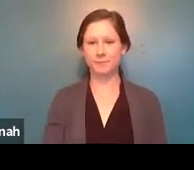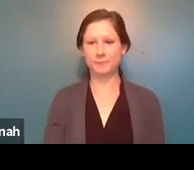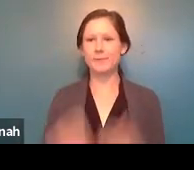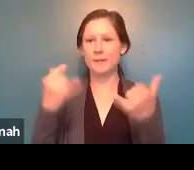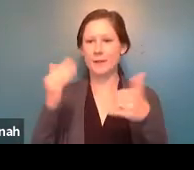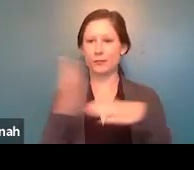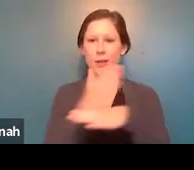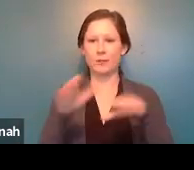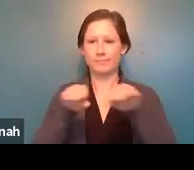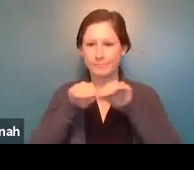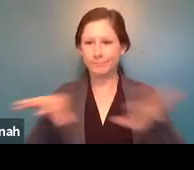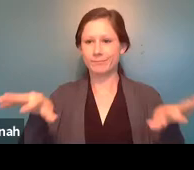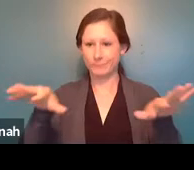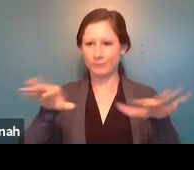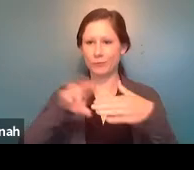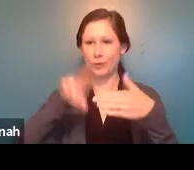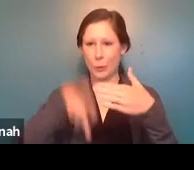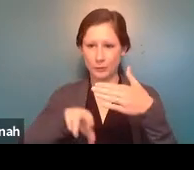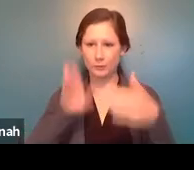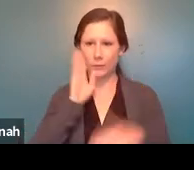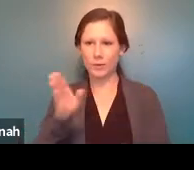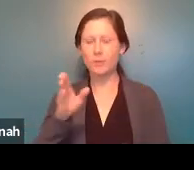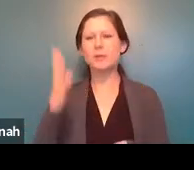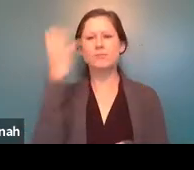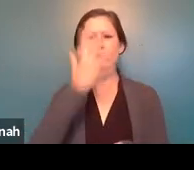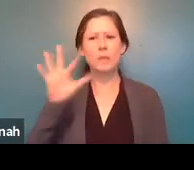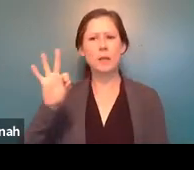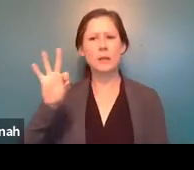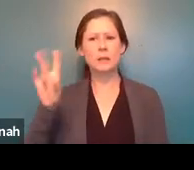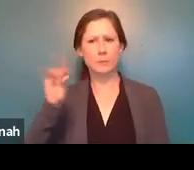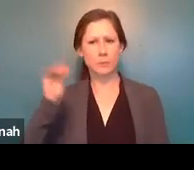with you. It looks like 97% of you guys have filled out your